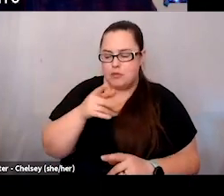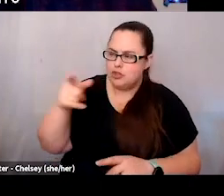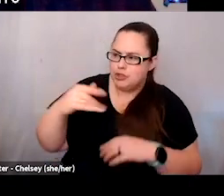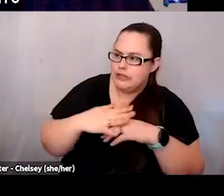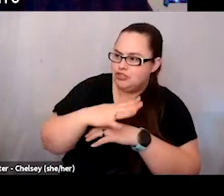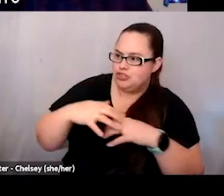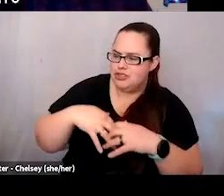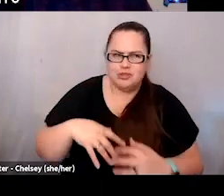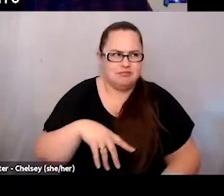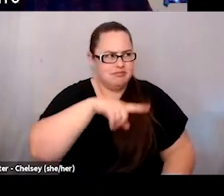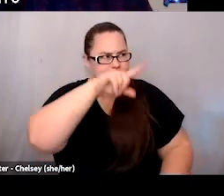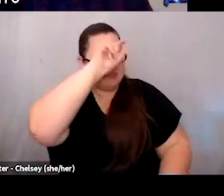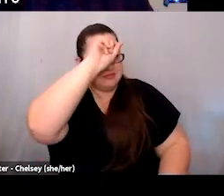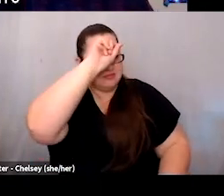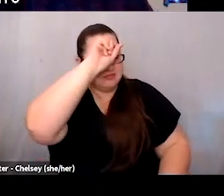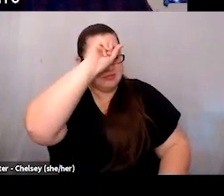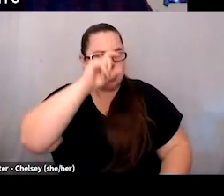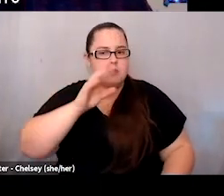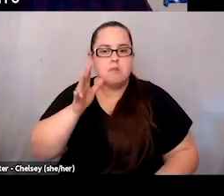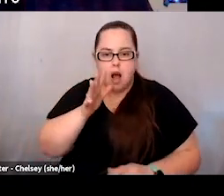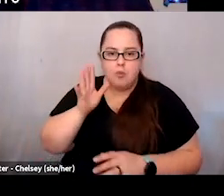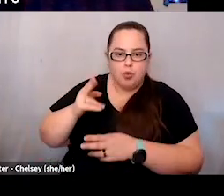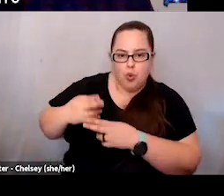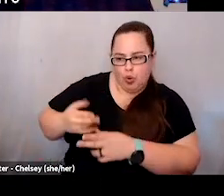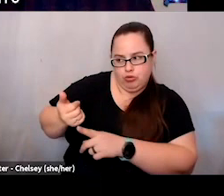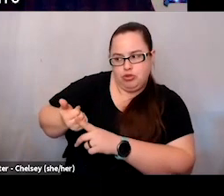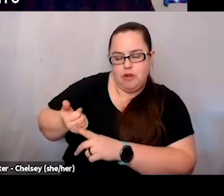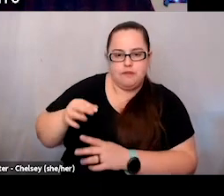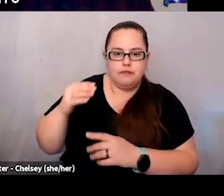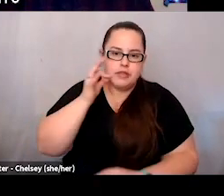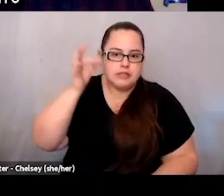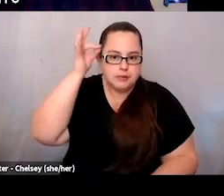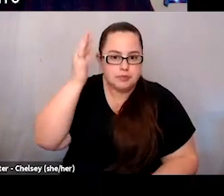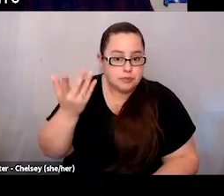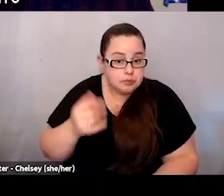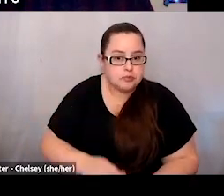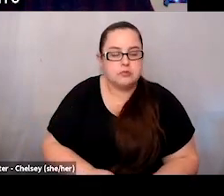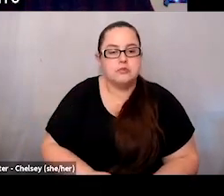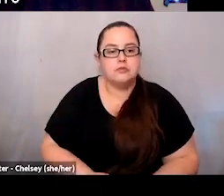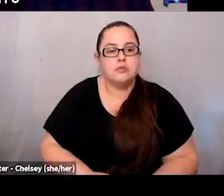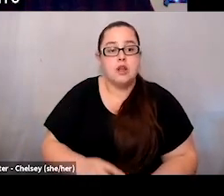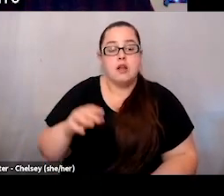meant. She would call herself an Indian. First Nations is a term that is used mostly